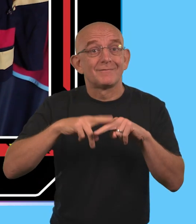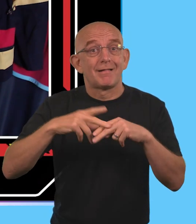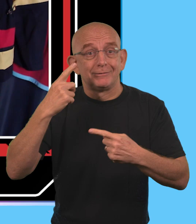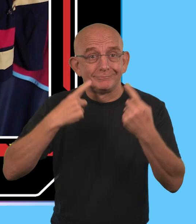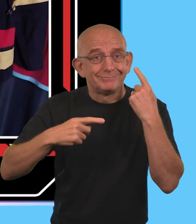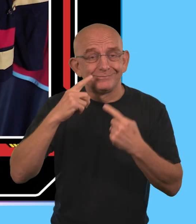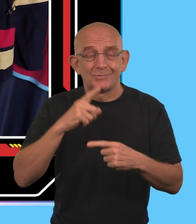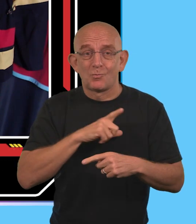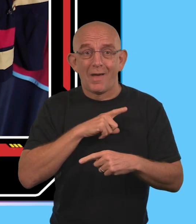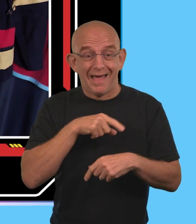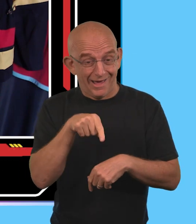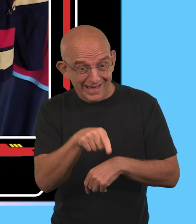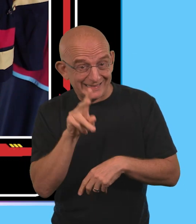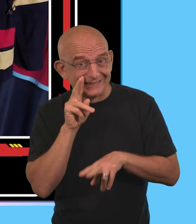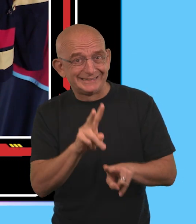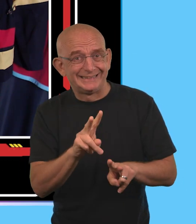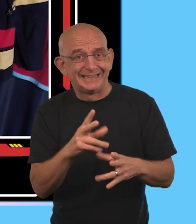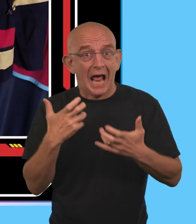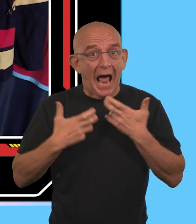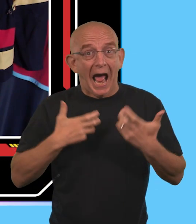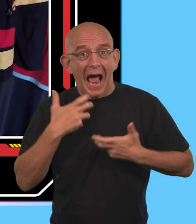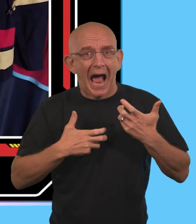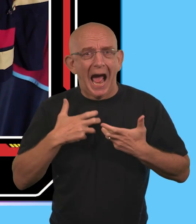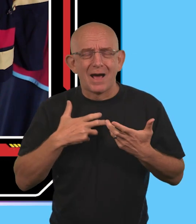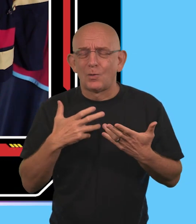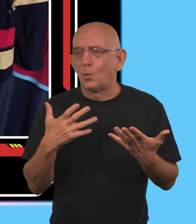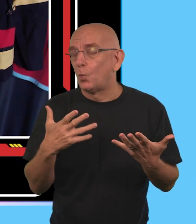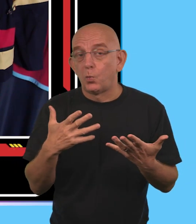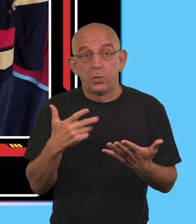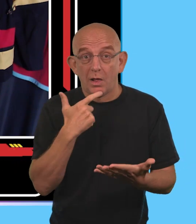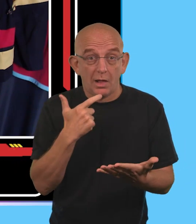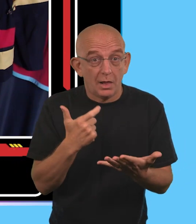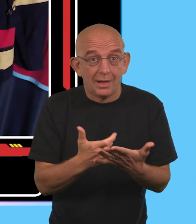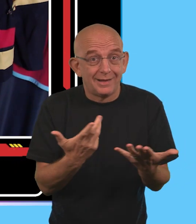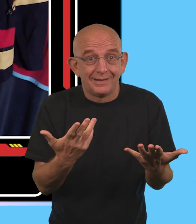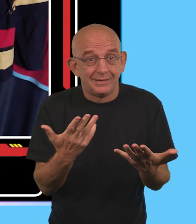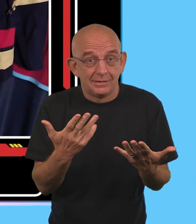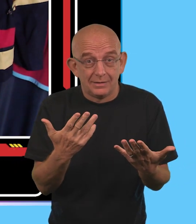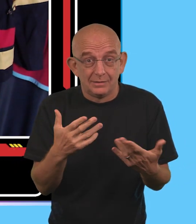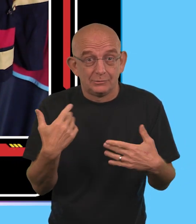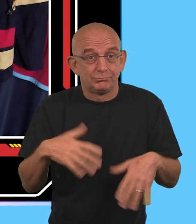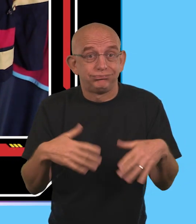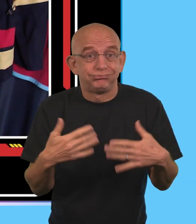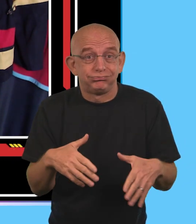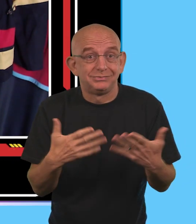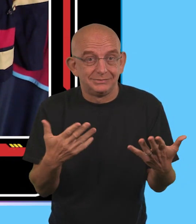Her dad started crying, because her excitement was just so unreal.